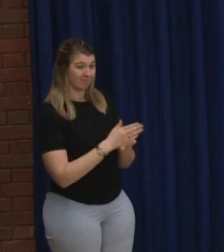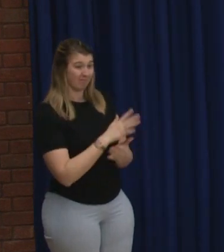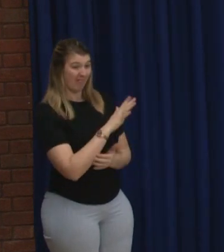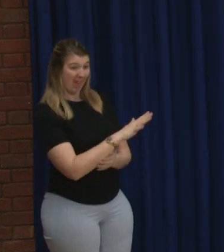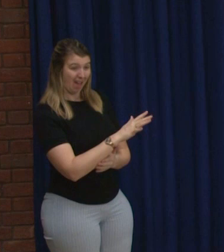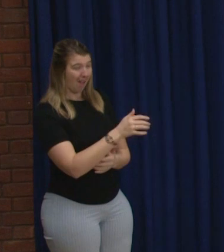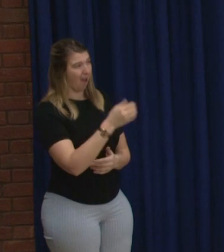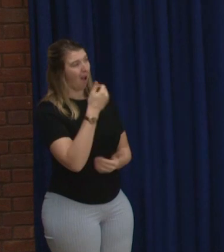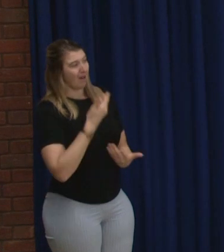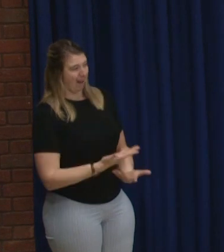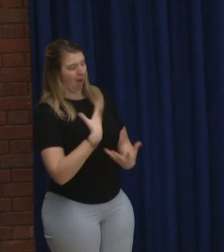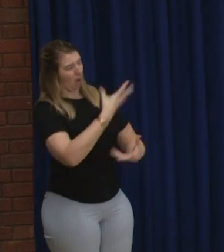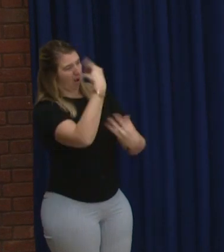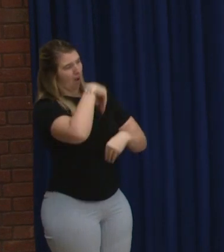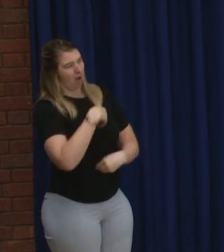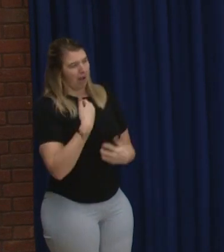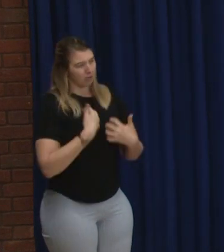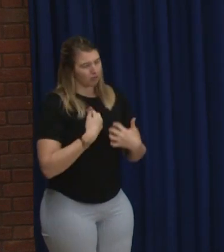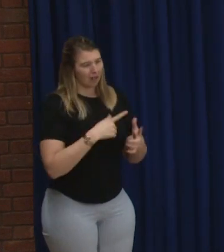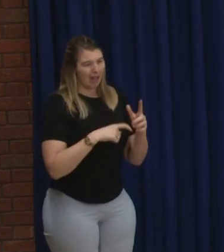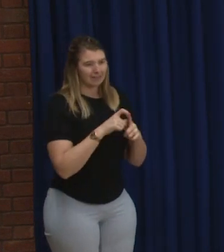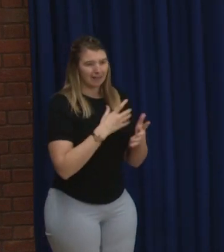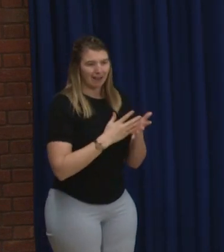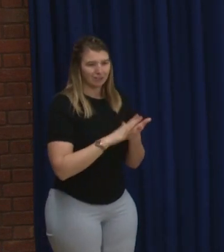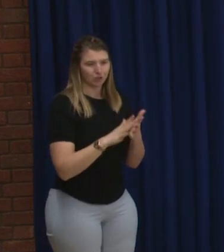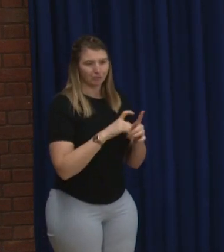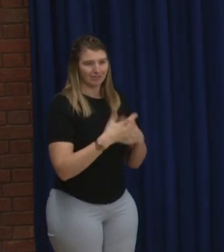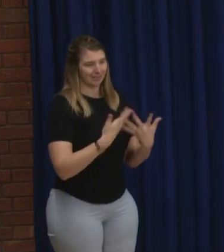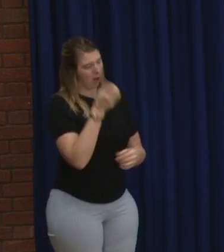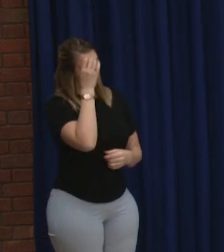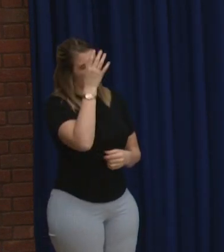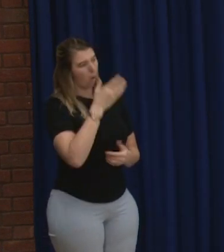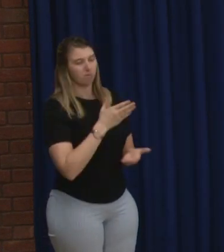of us have got very interested in how some of our students who are struggling, actually may